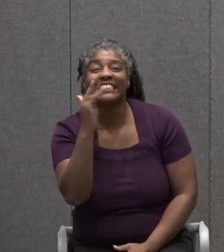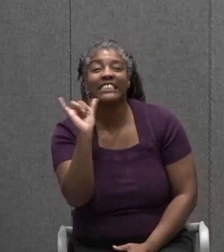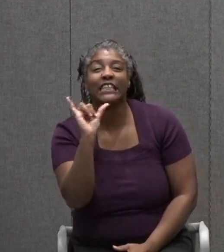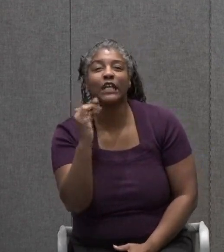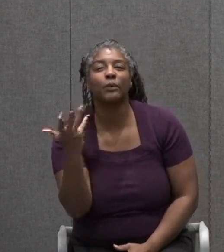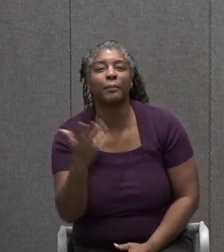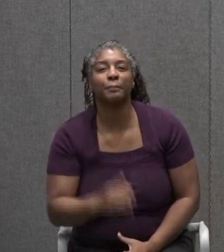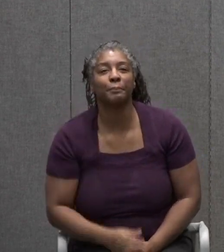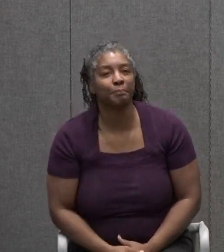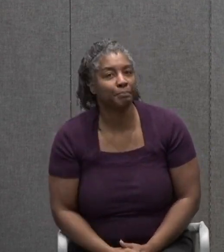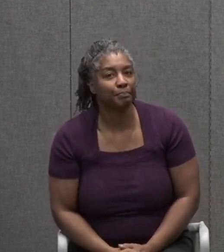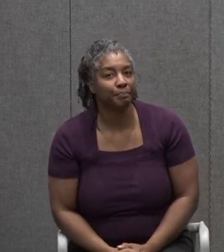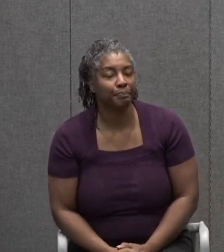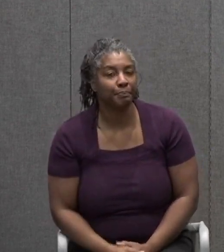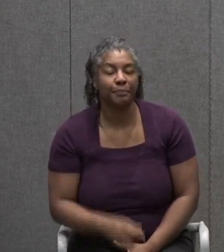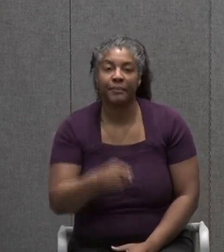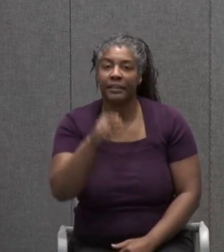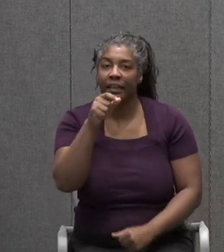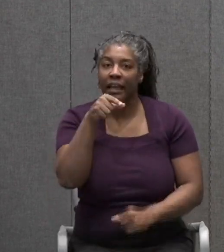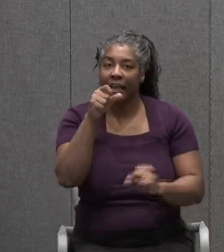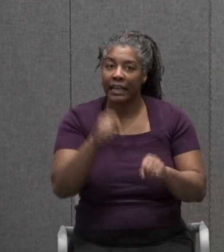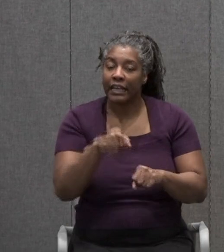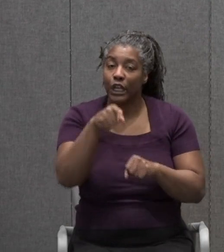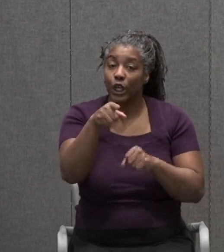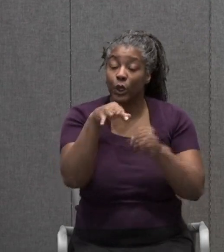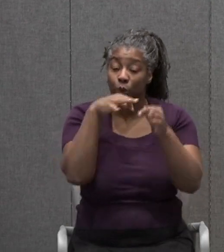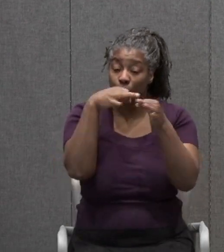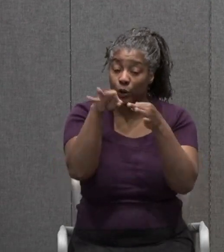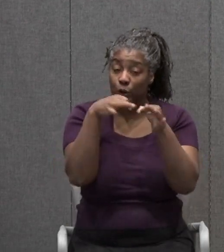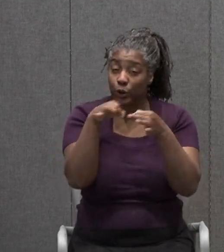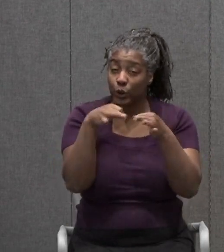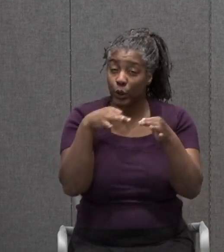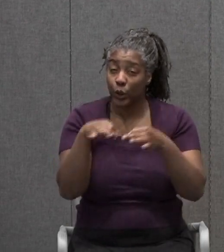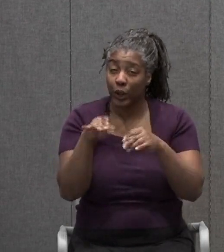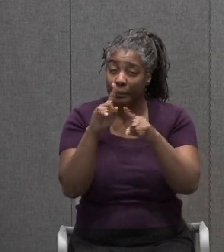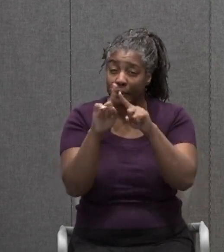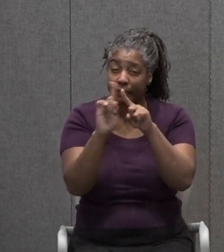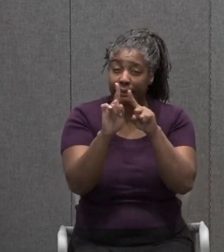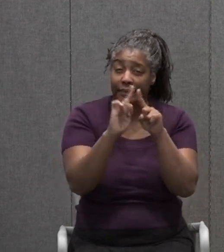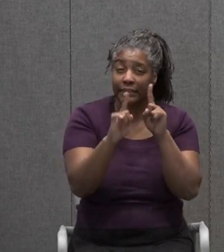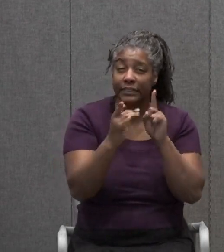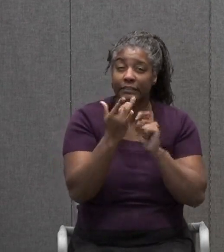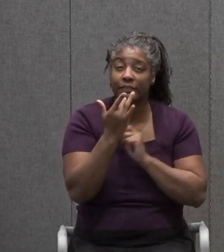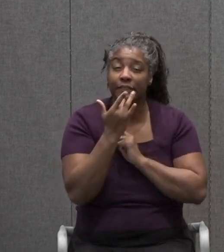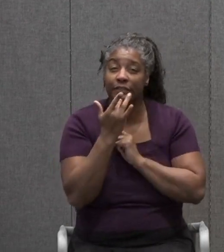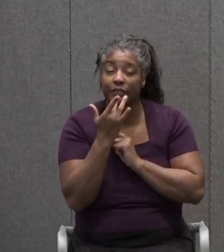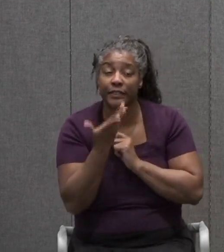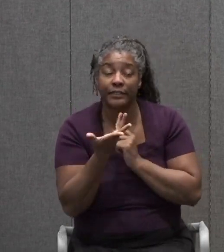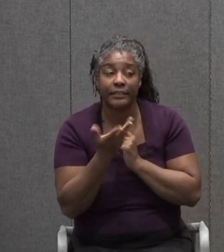Can you describe any different flavors? Is there milk chocolate or you may be eating chocolate and it's dark chocolate.